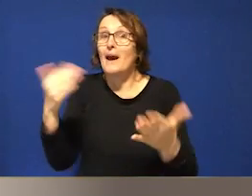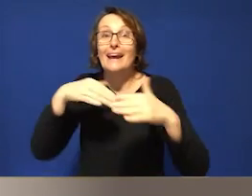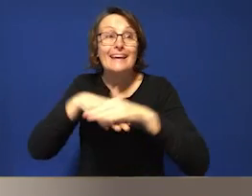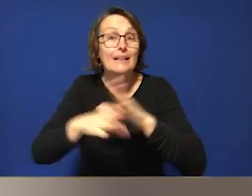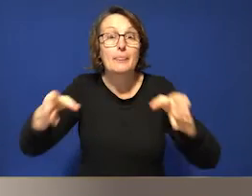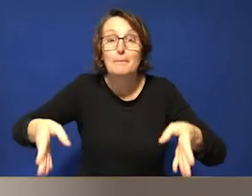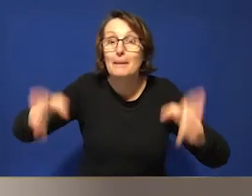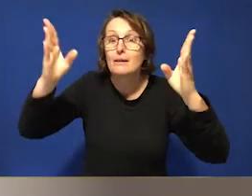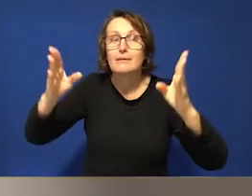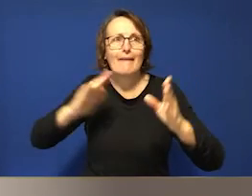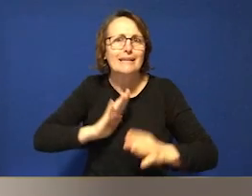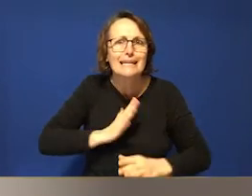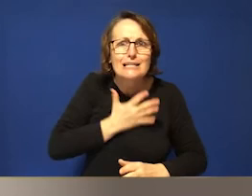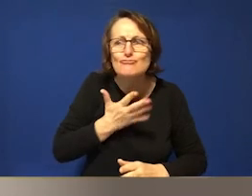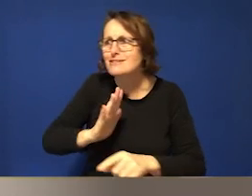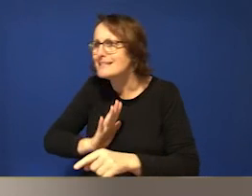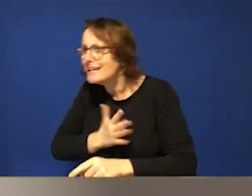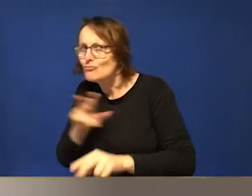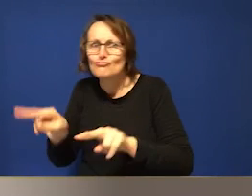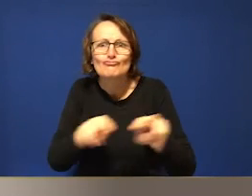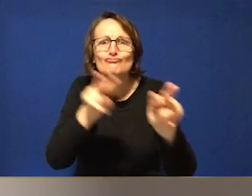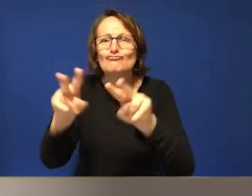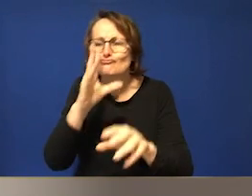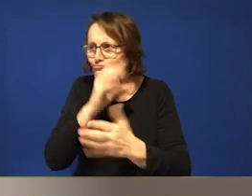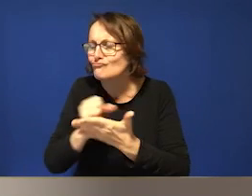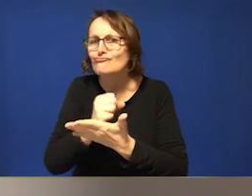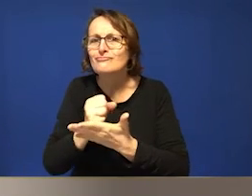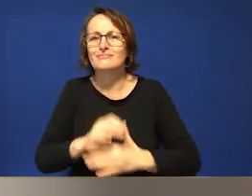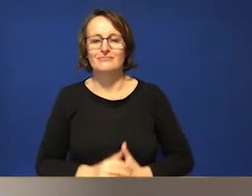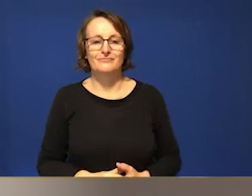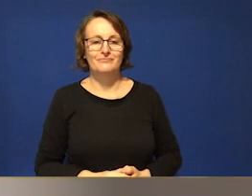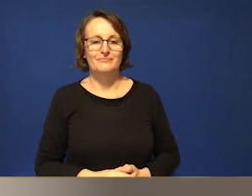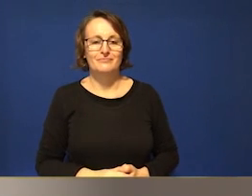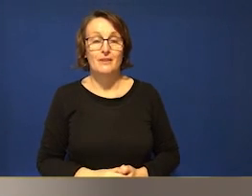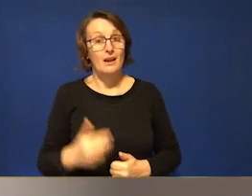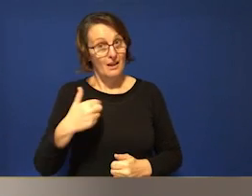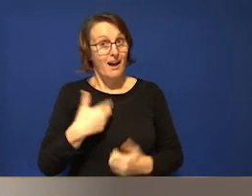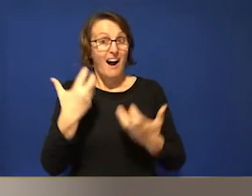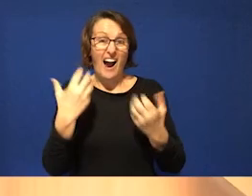So yeah, it's- - Fantastic. Well, I actually think I had many more questions,